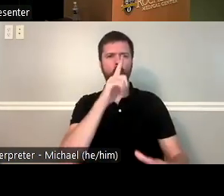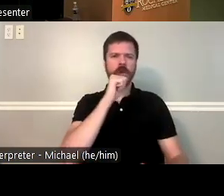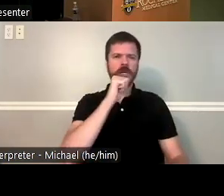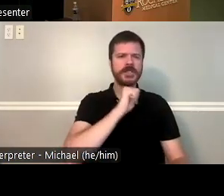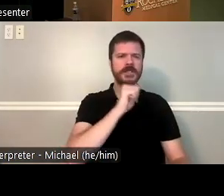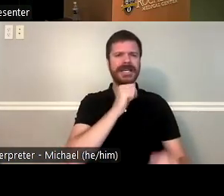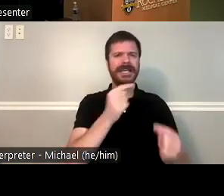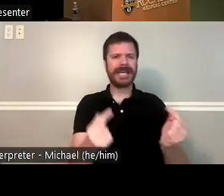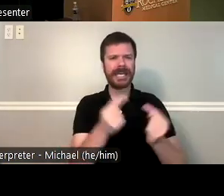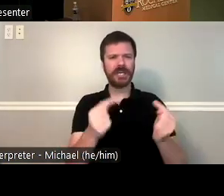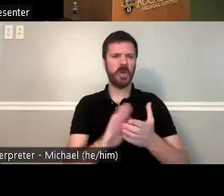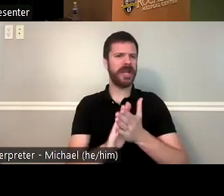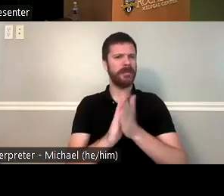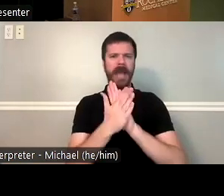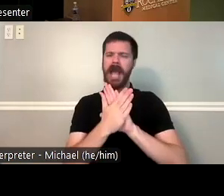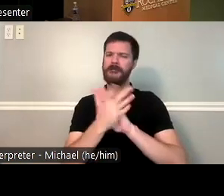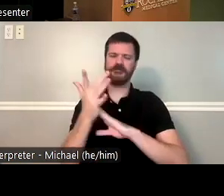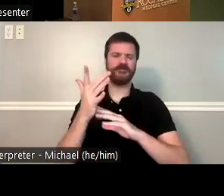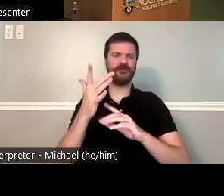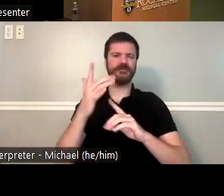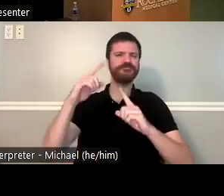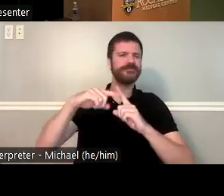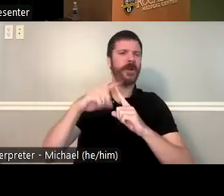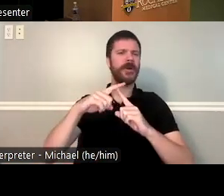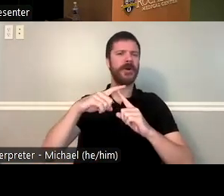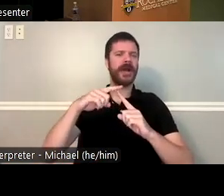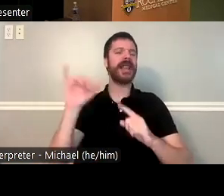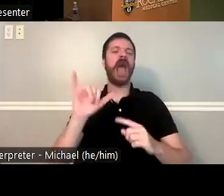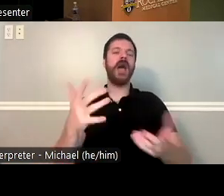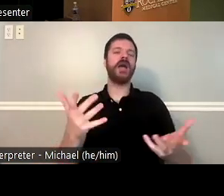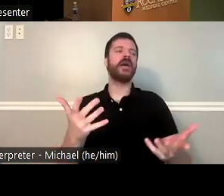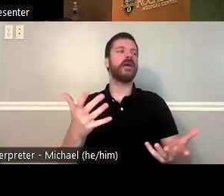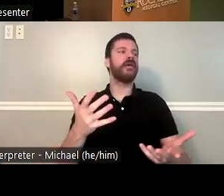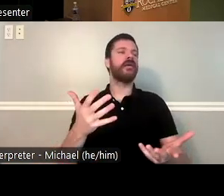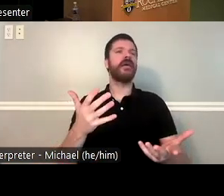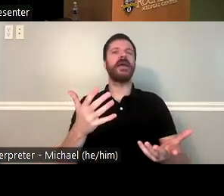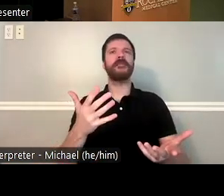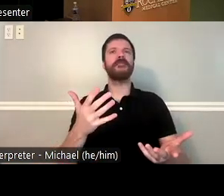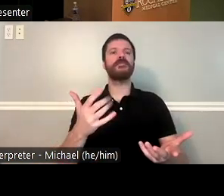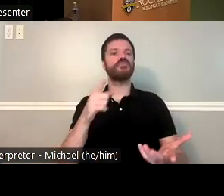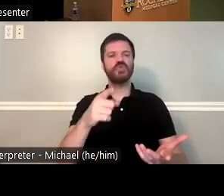and went on to score and you know as if this is something that you know you just bounce back and